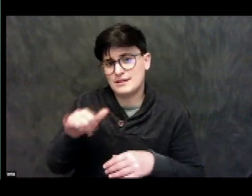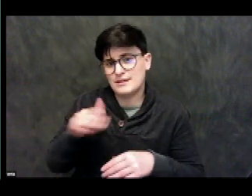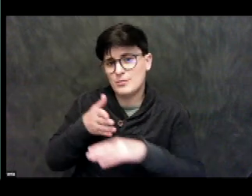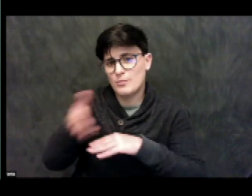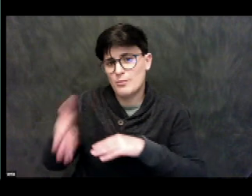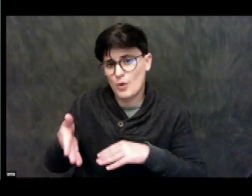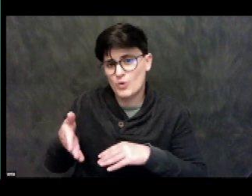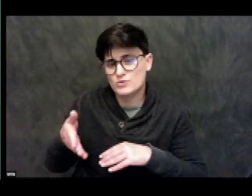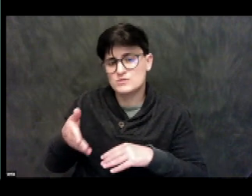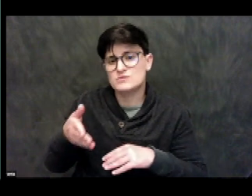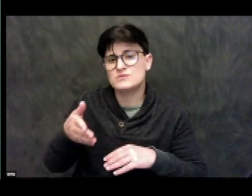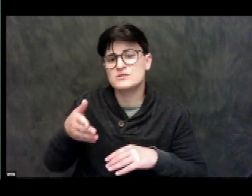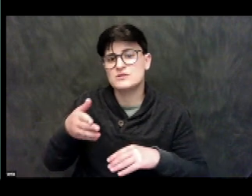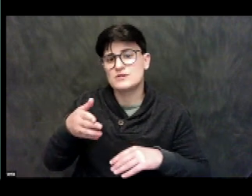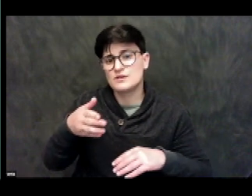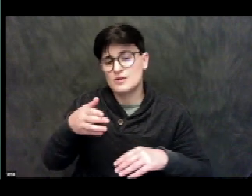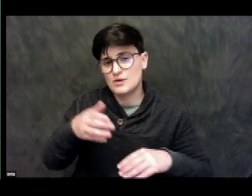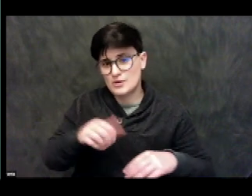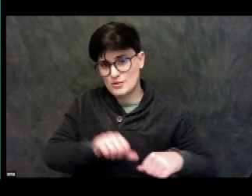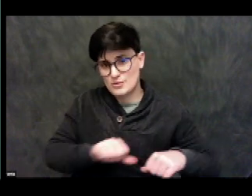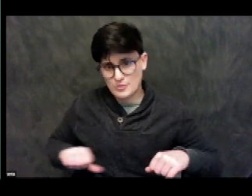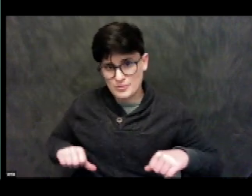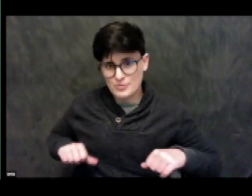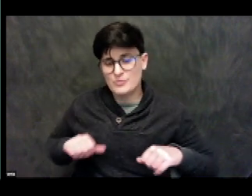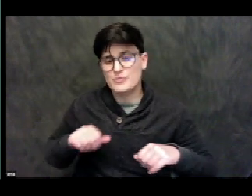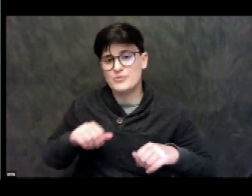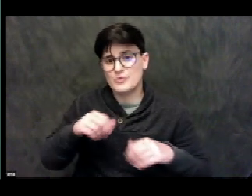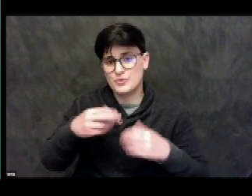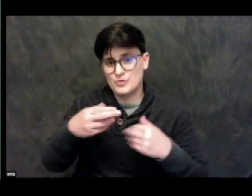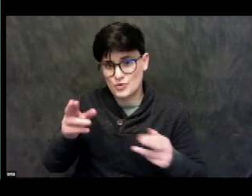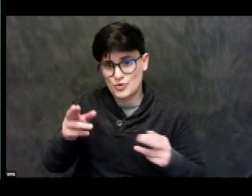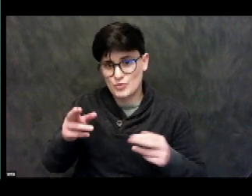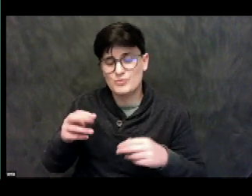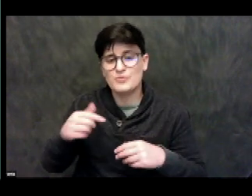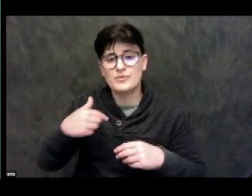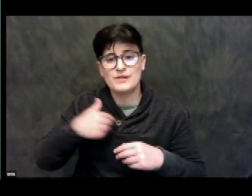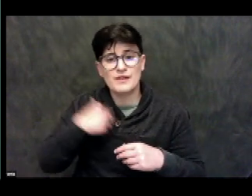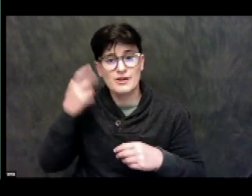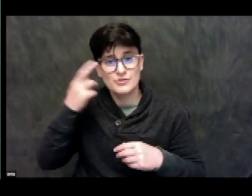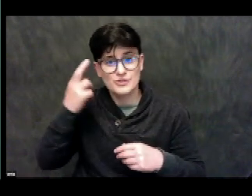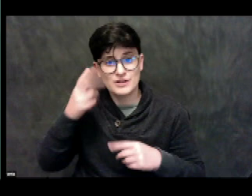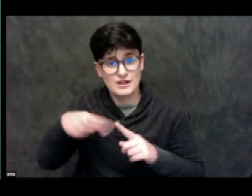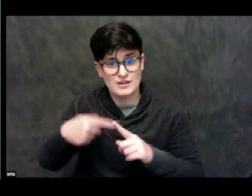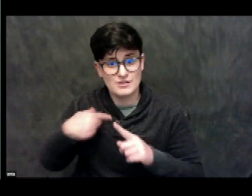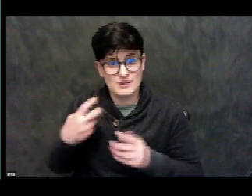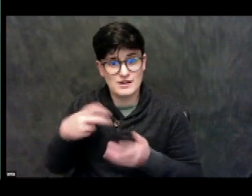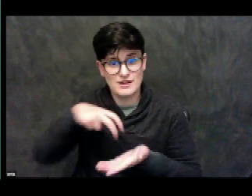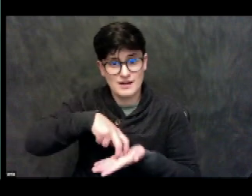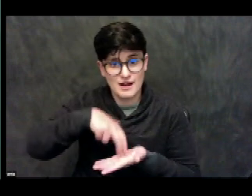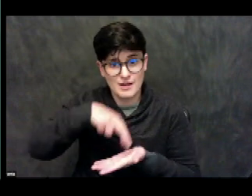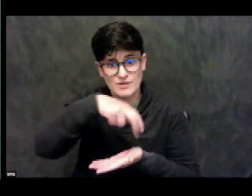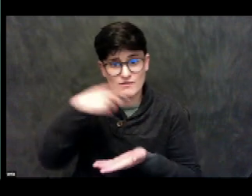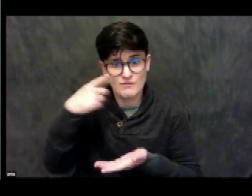I realized when they got me up to go to the bathroom, that it was not a wheelchair